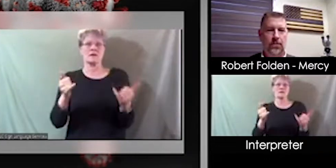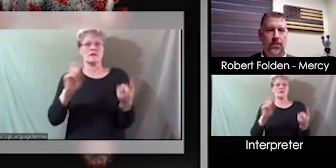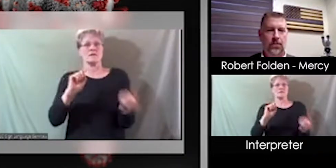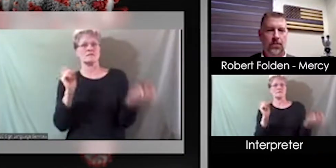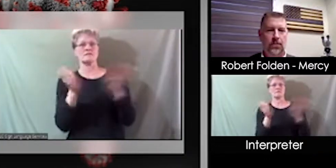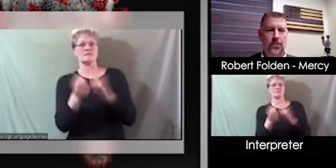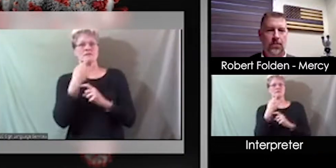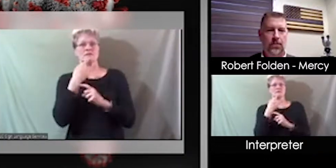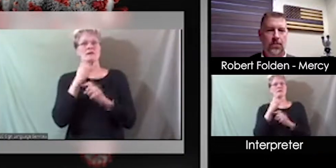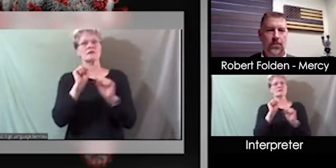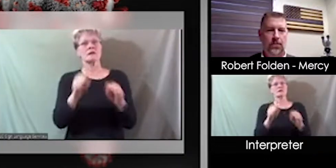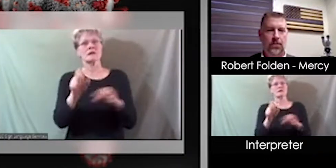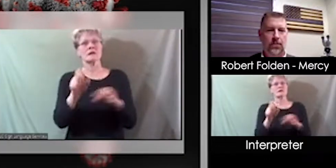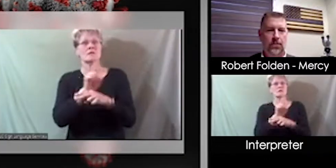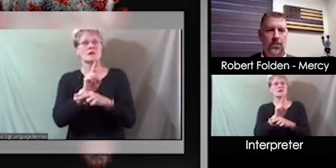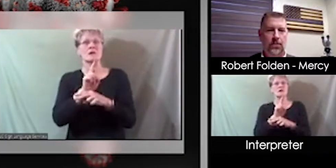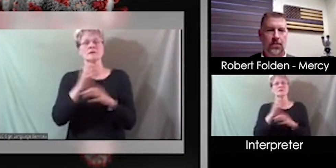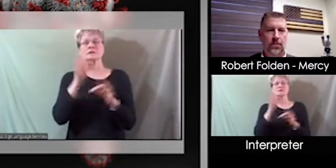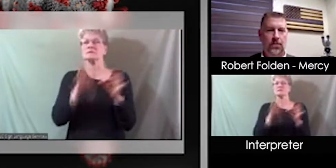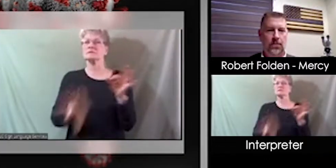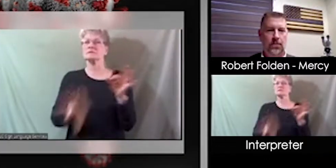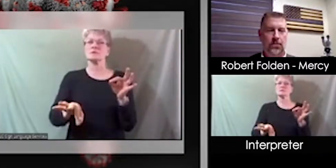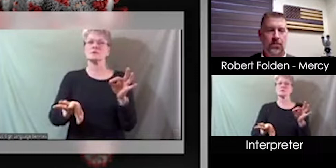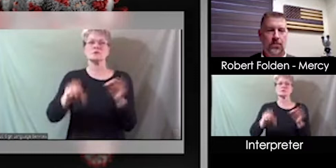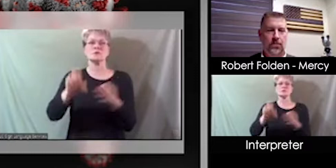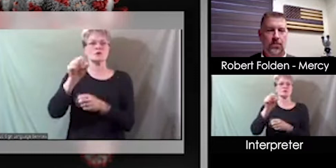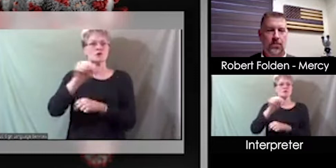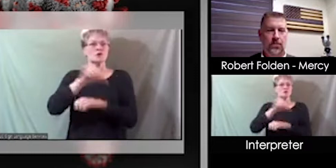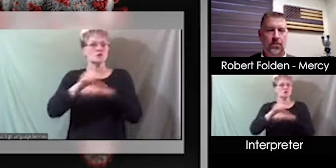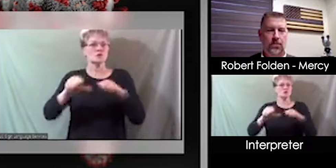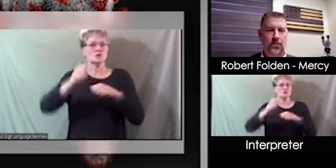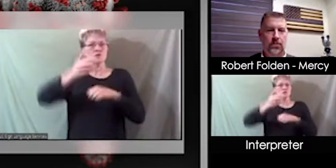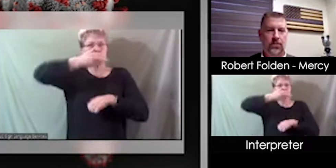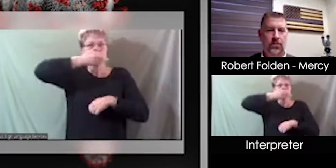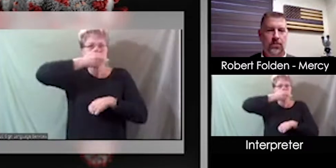mask of goggles is okay.